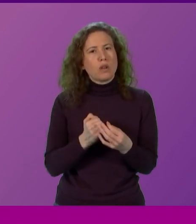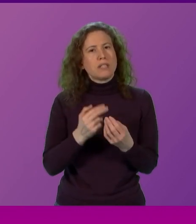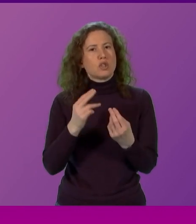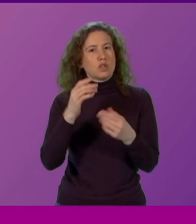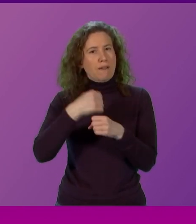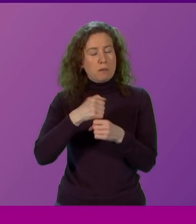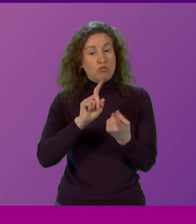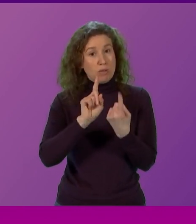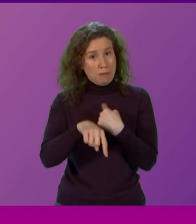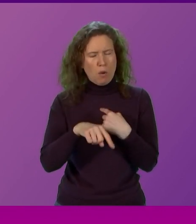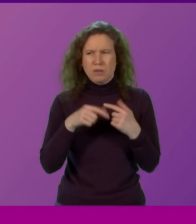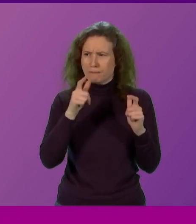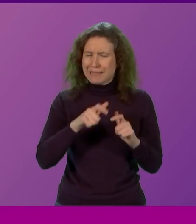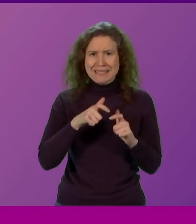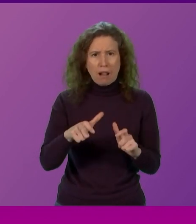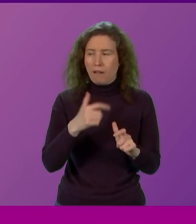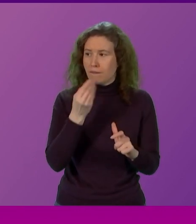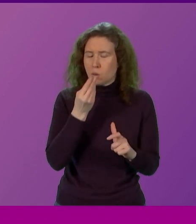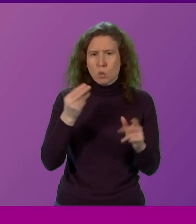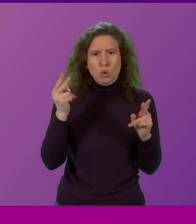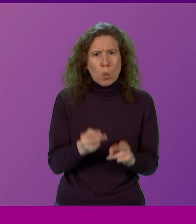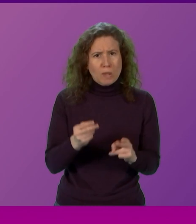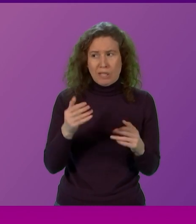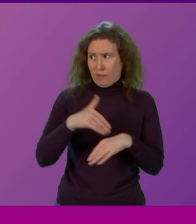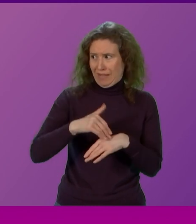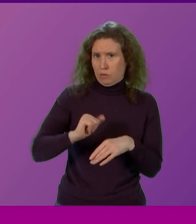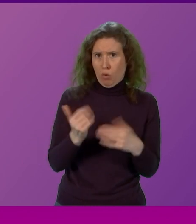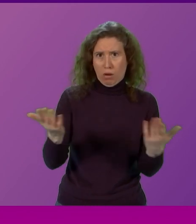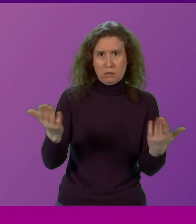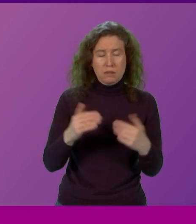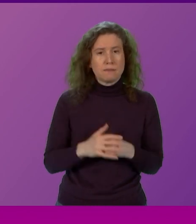to on-going food shortages currently affecting Scotland.